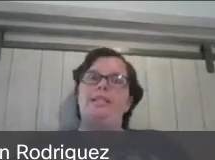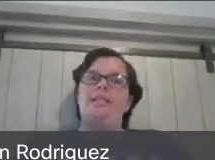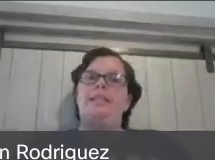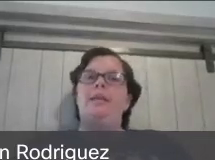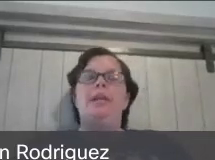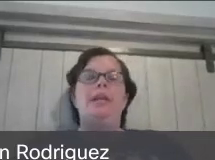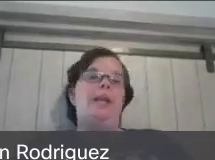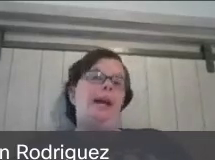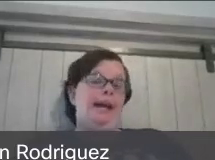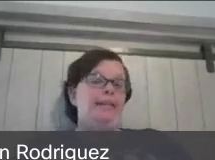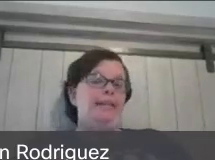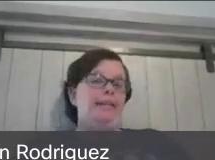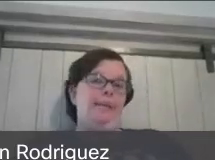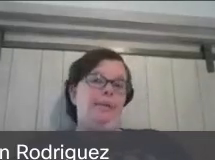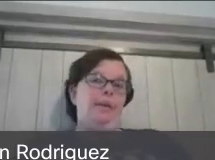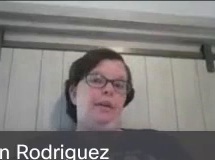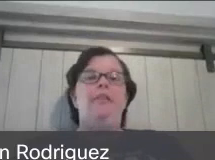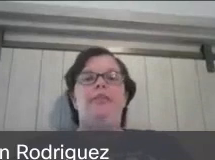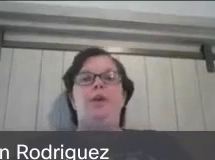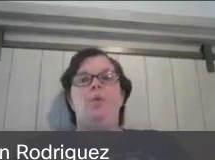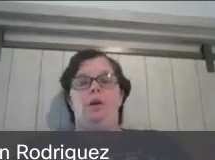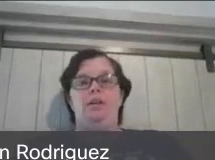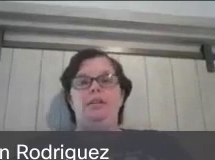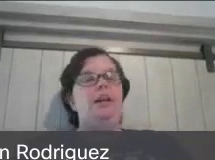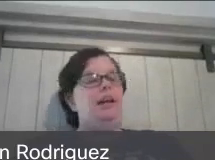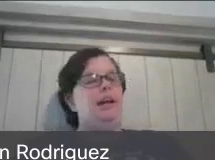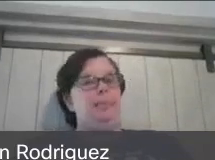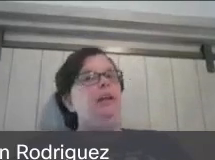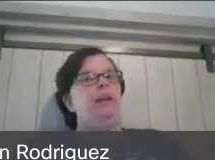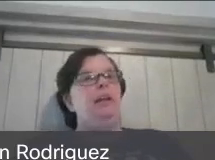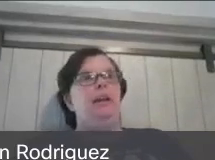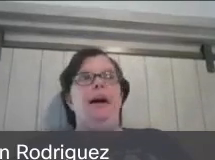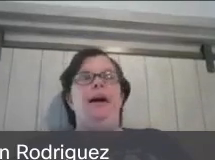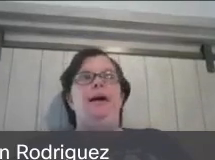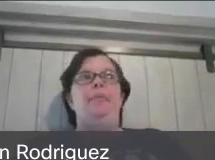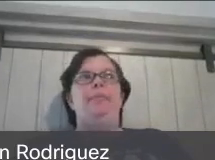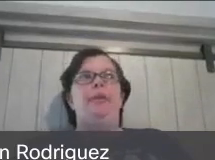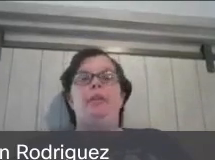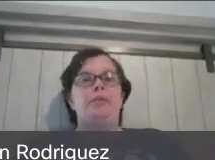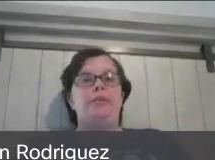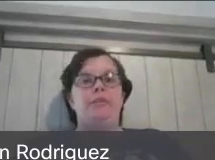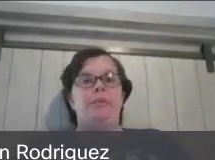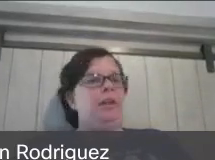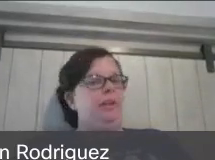So I typically will ask them if they want a copy. Most of them...